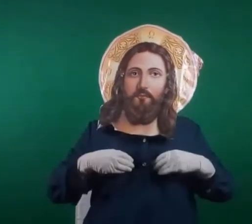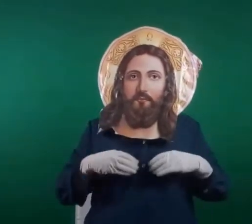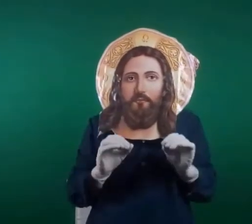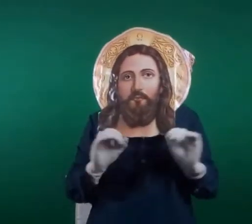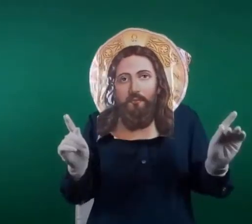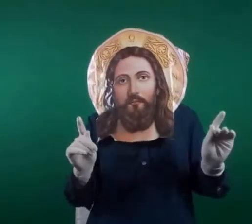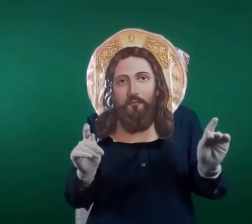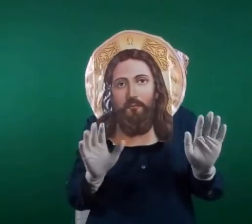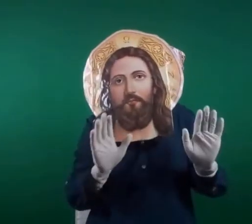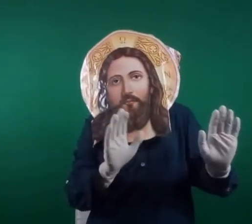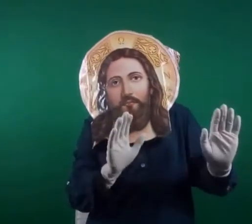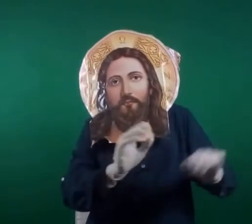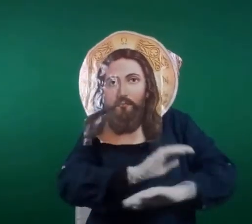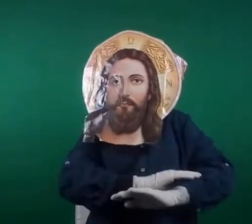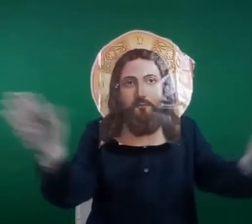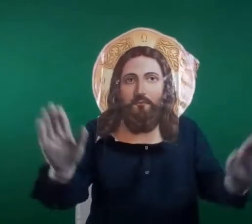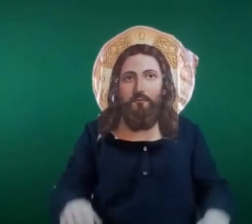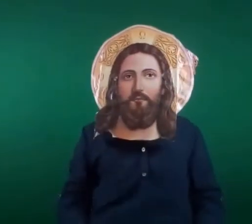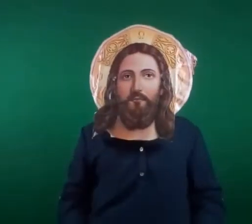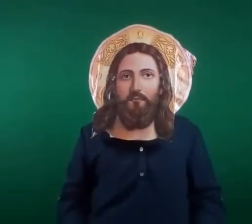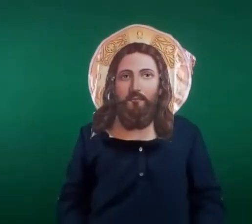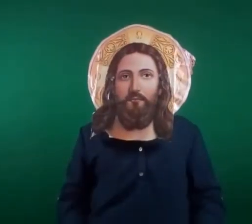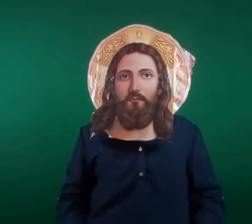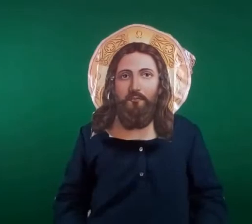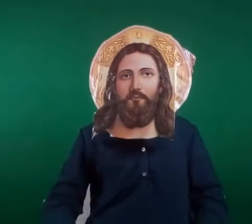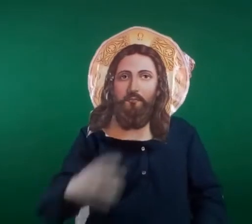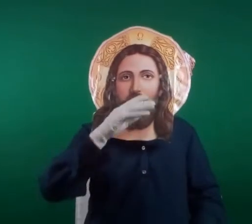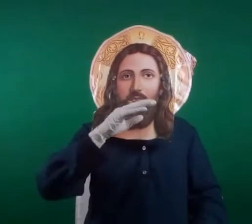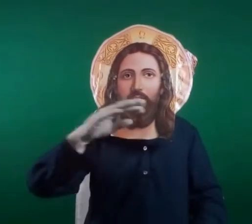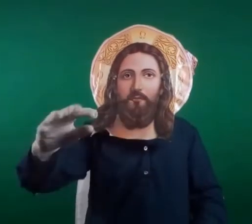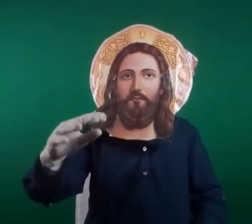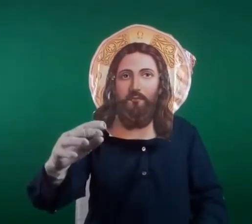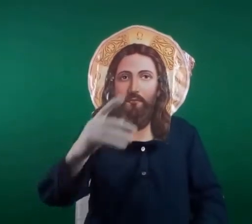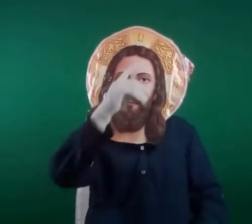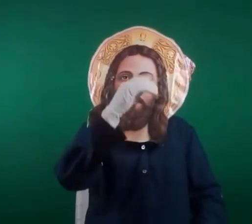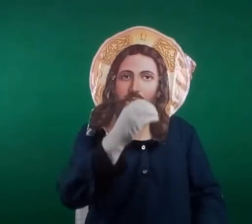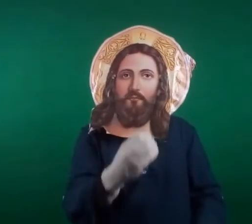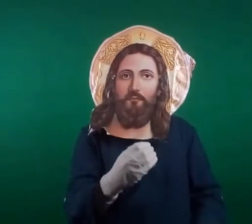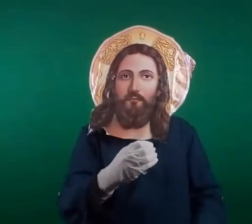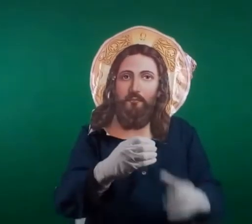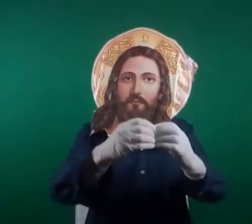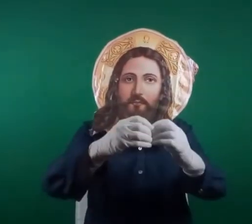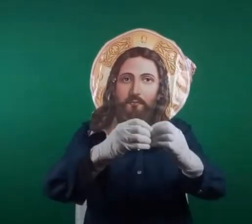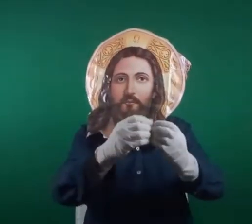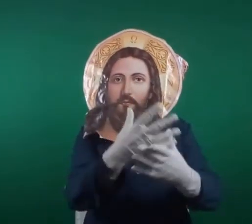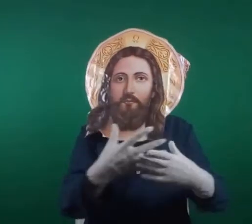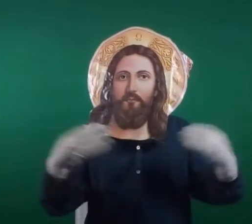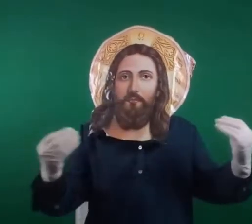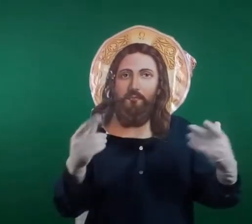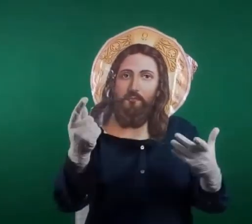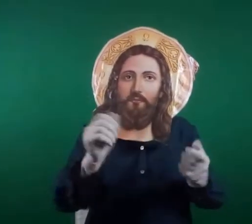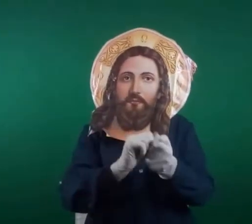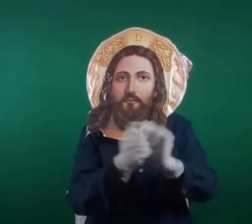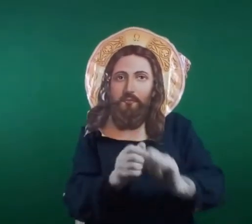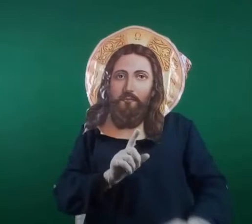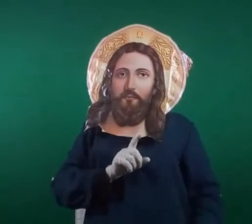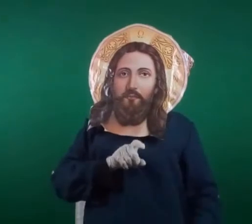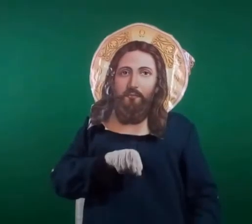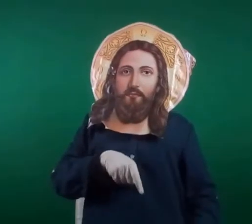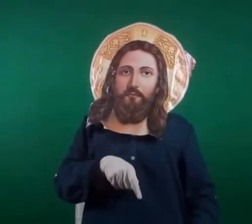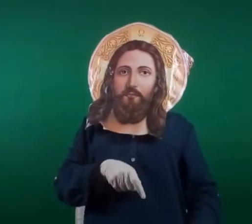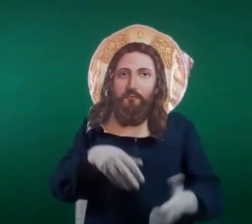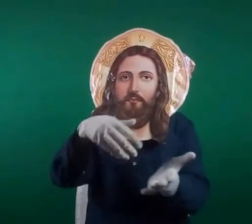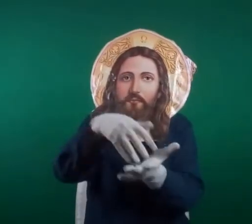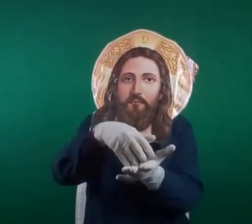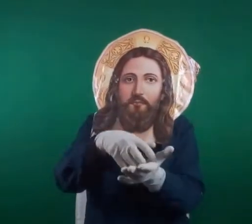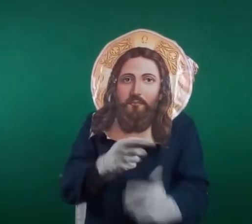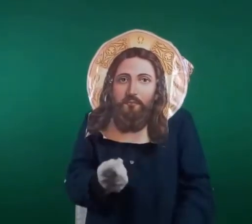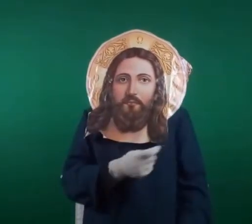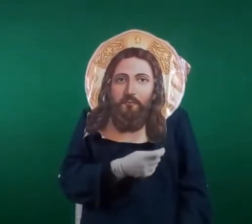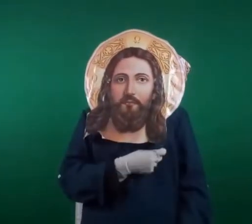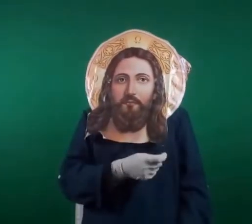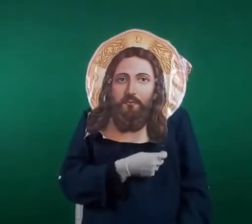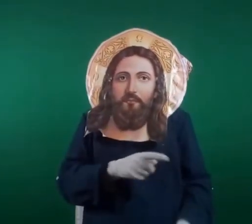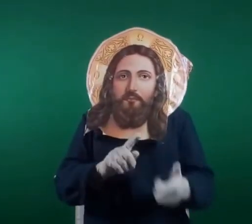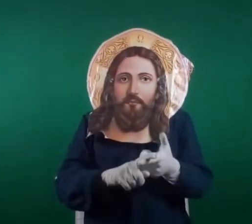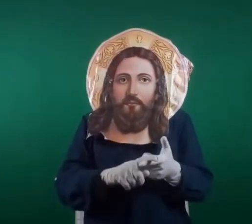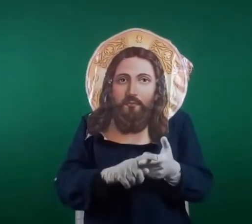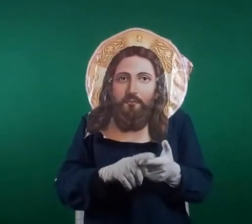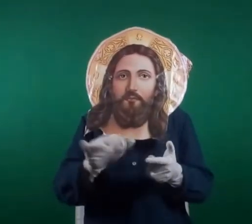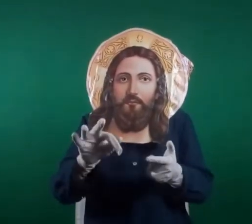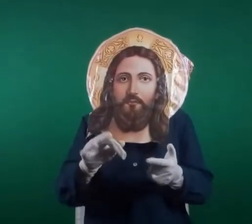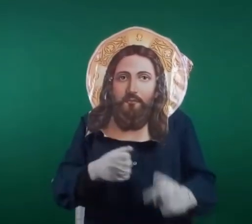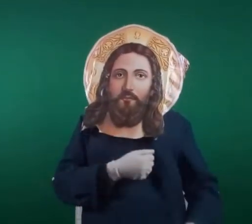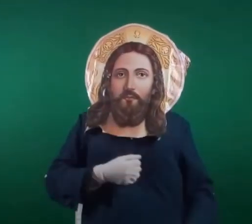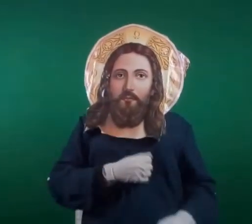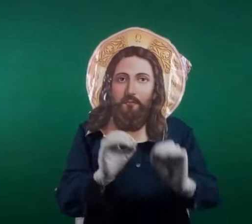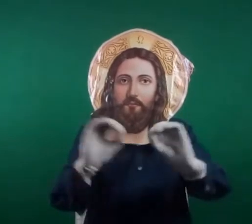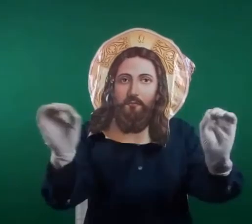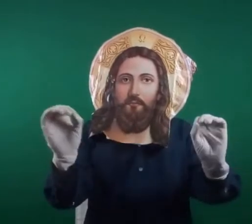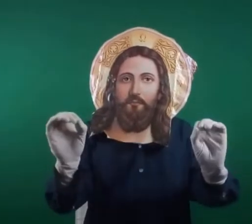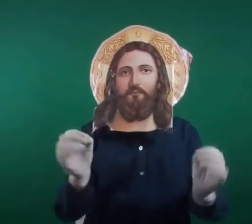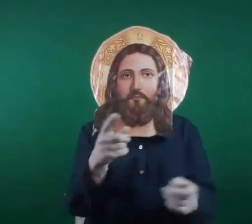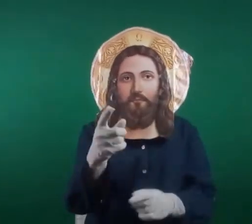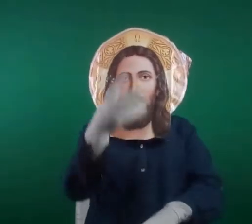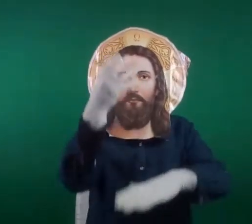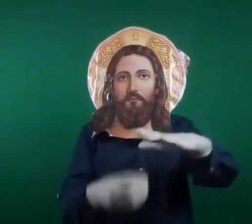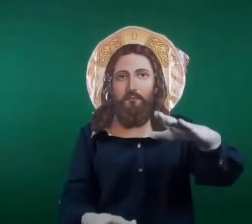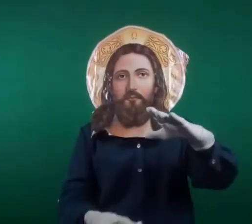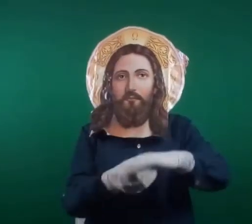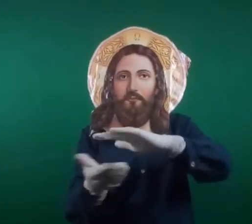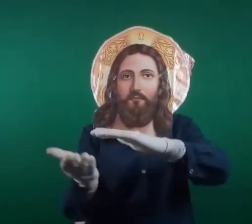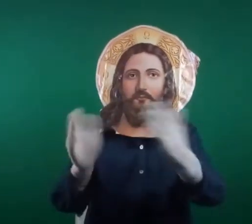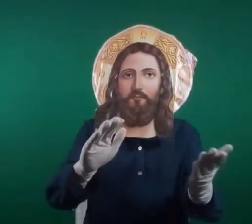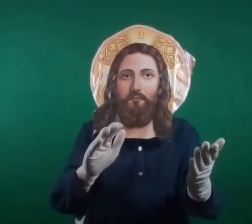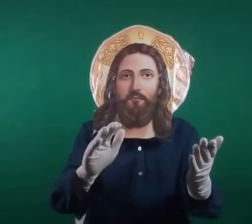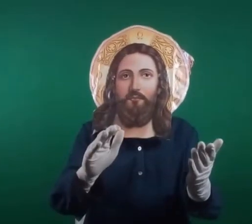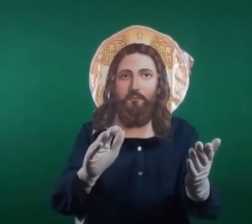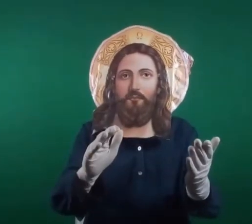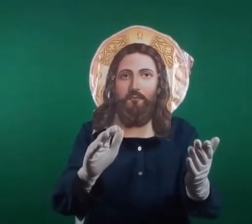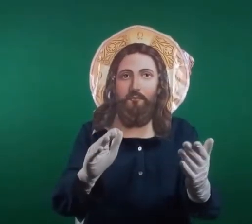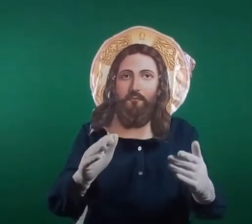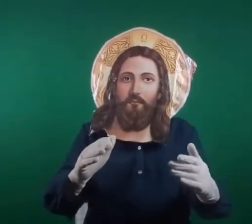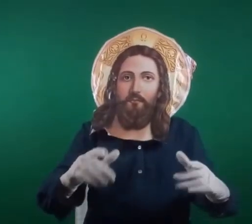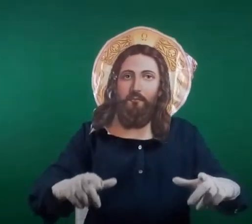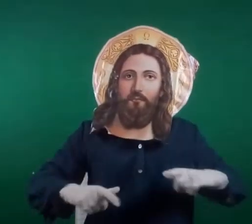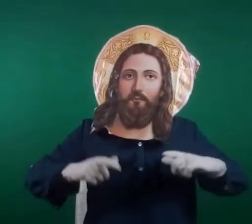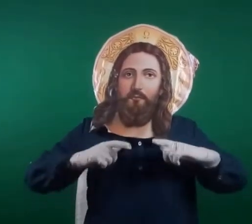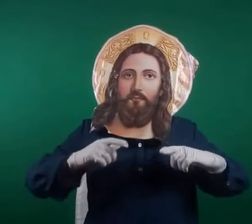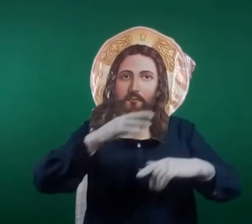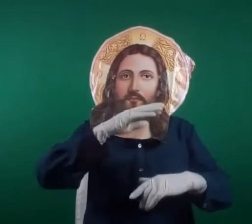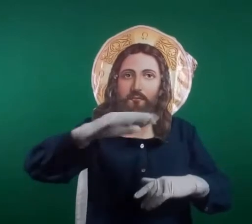but detach all the water from your soul and body, you shall become impotent, weak, afraid and die leaving the realm of water the realm of life forever.